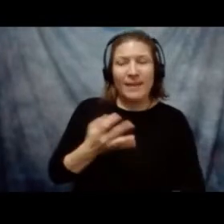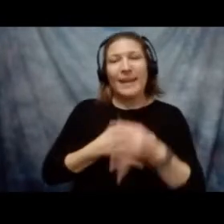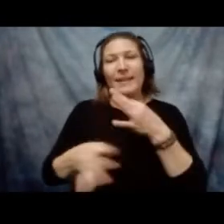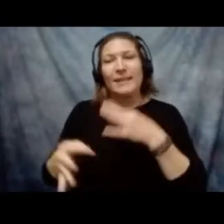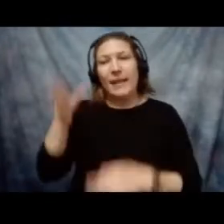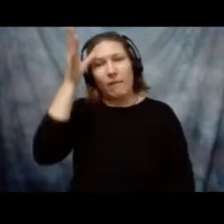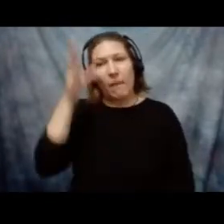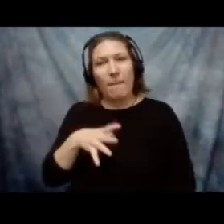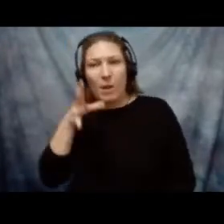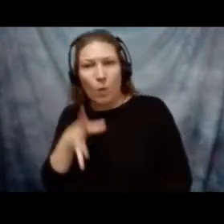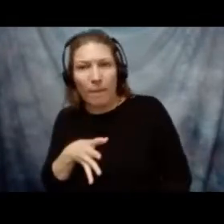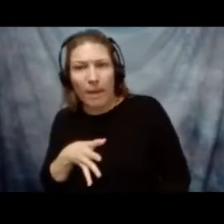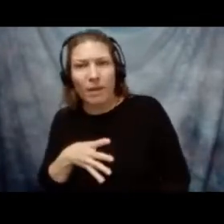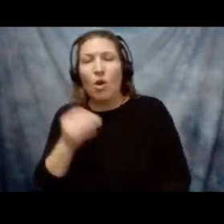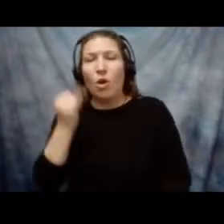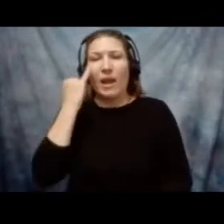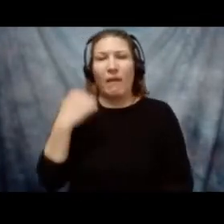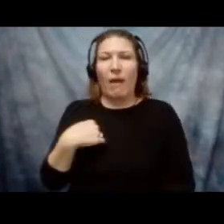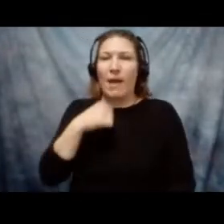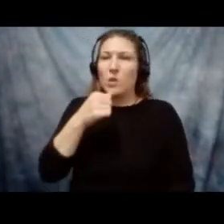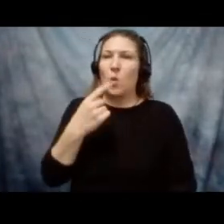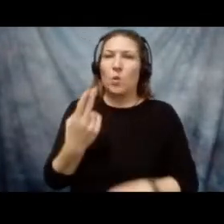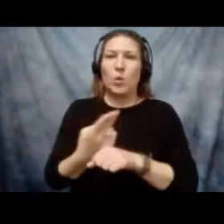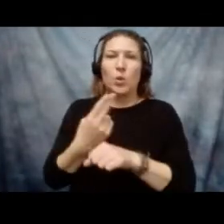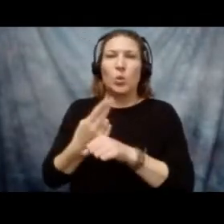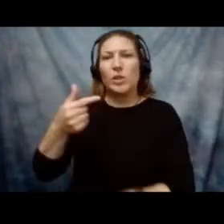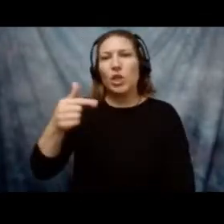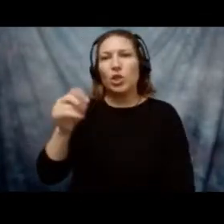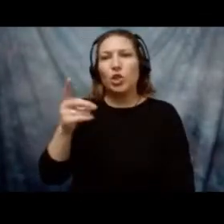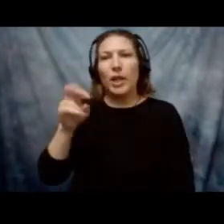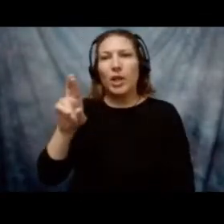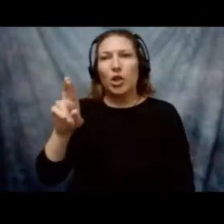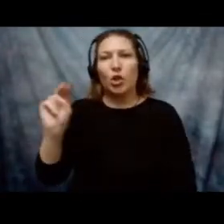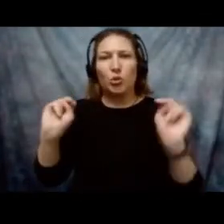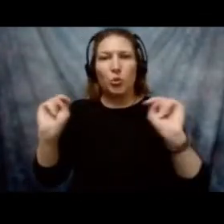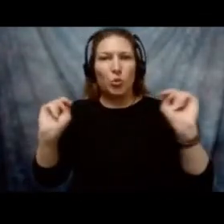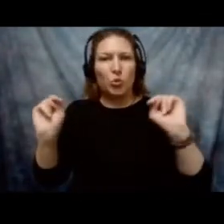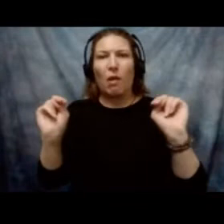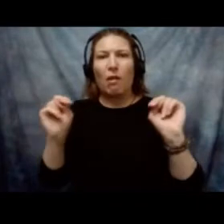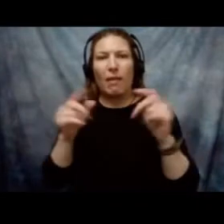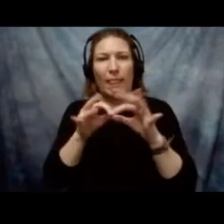actually suggest gender neutral language for me to use that's one of the great things i like about